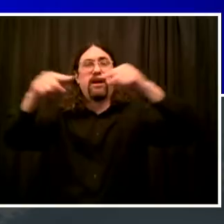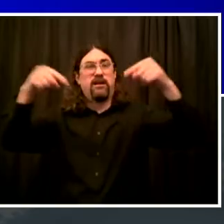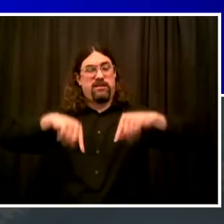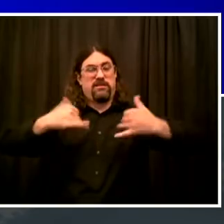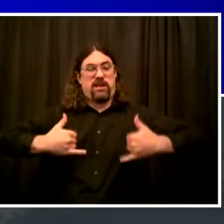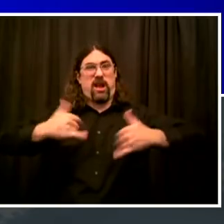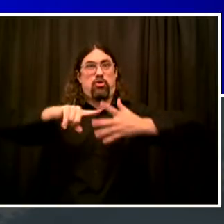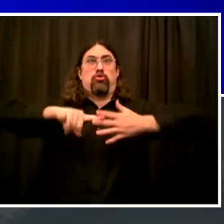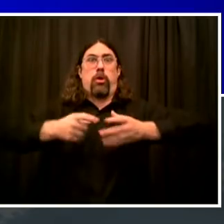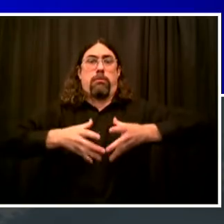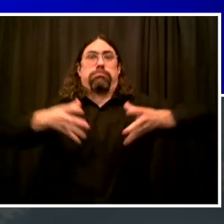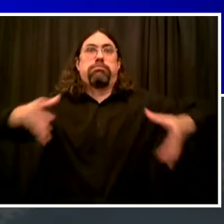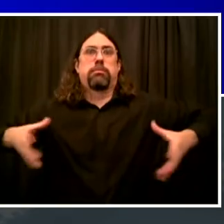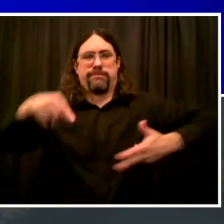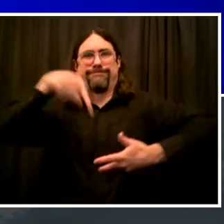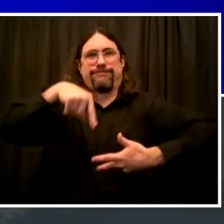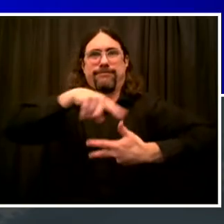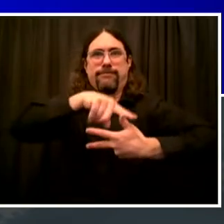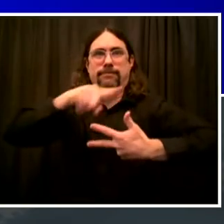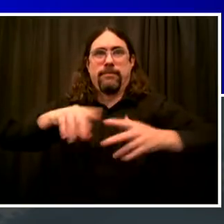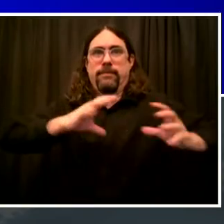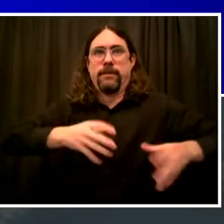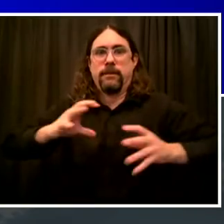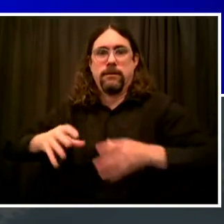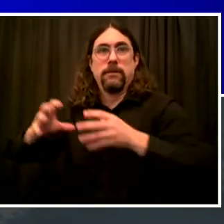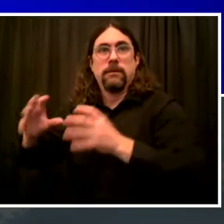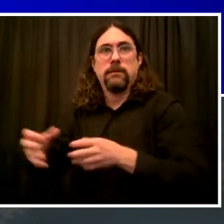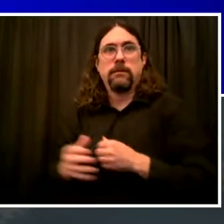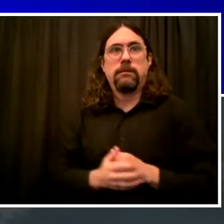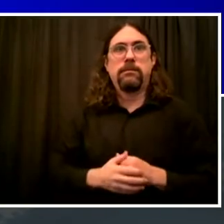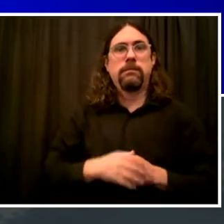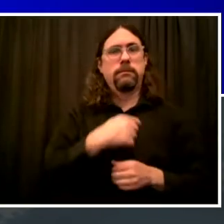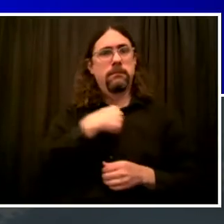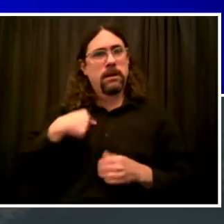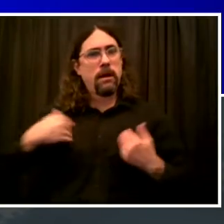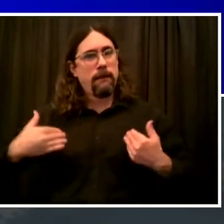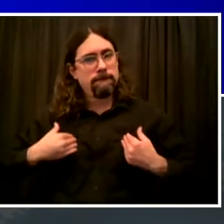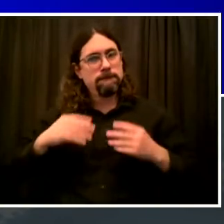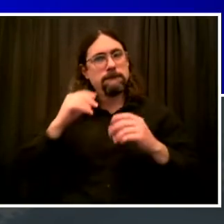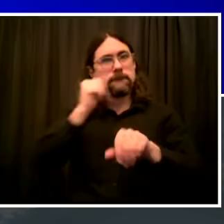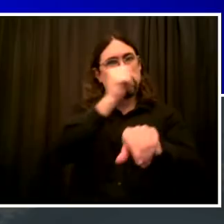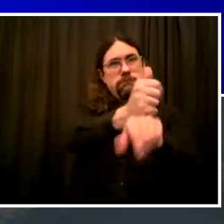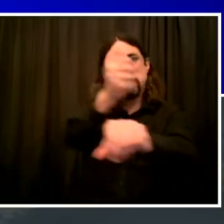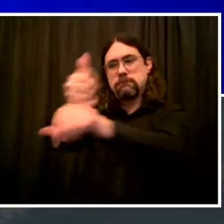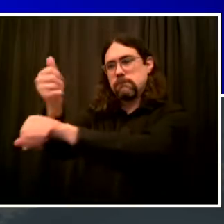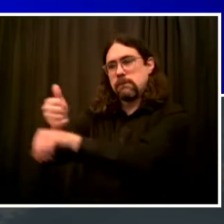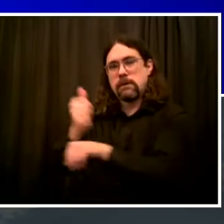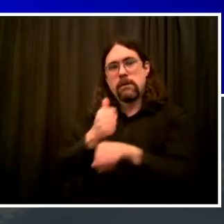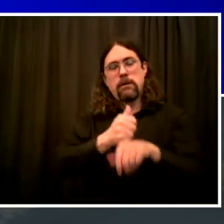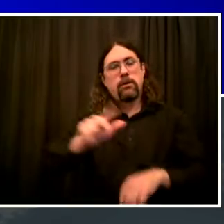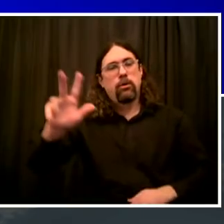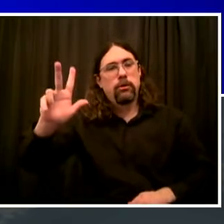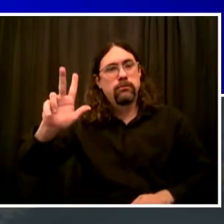TEST? SO WE ARE BUILDING OUT THE